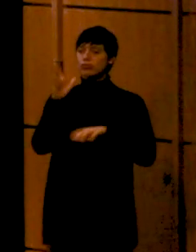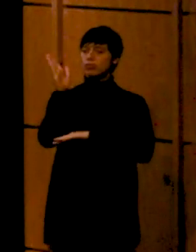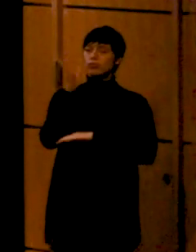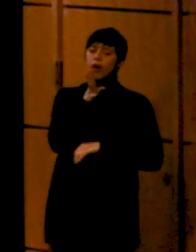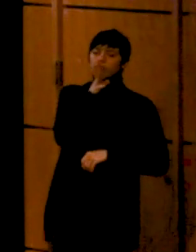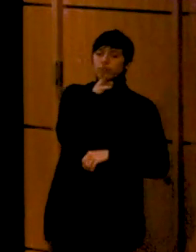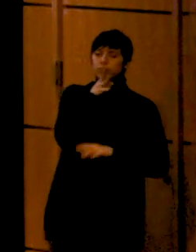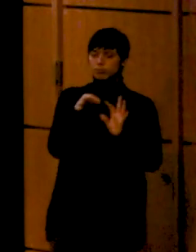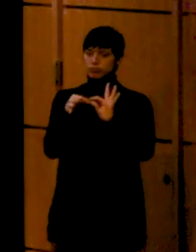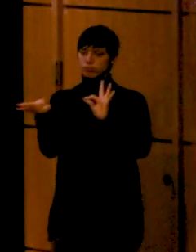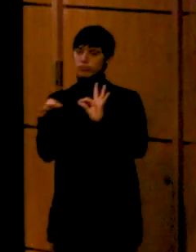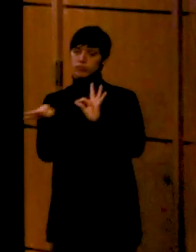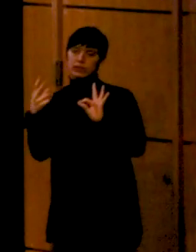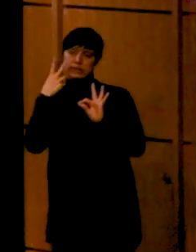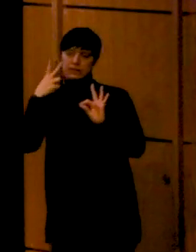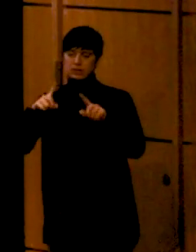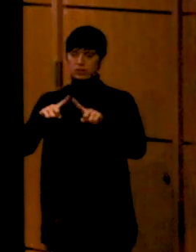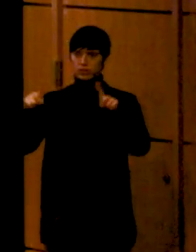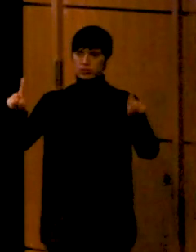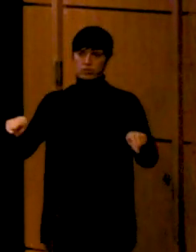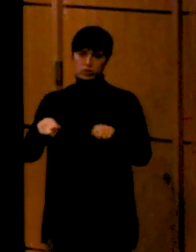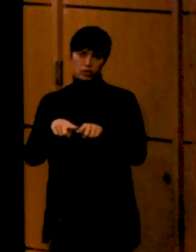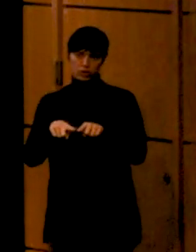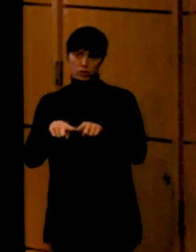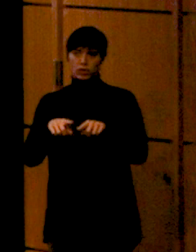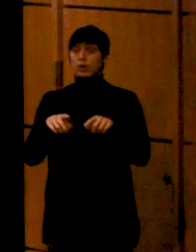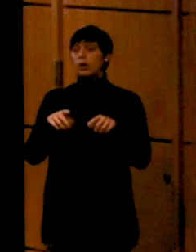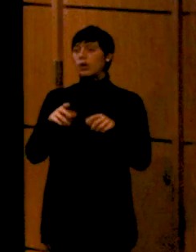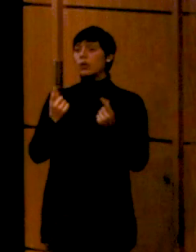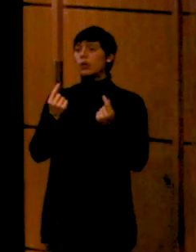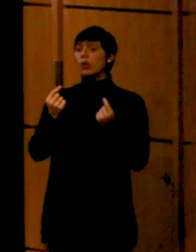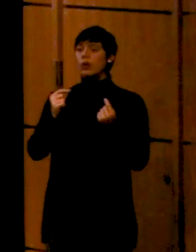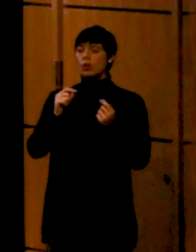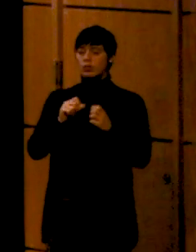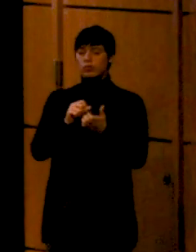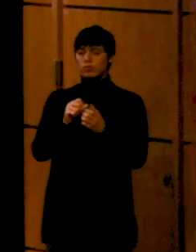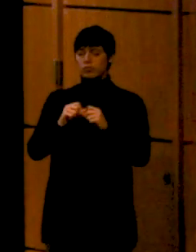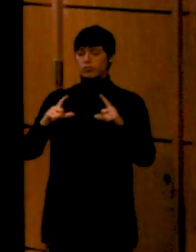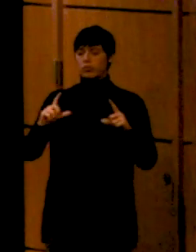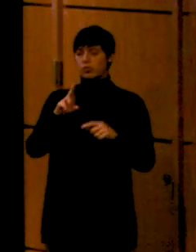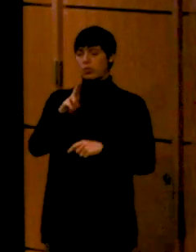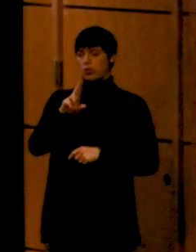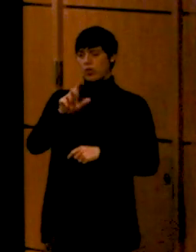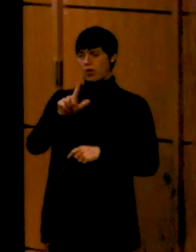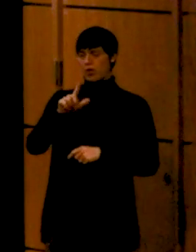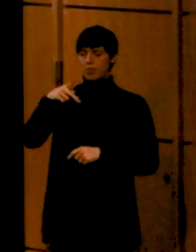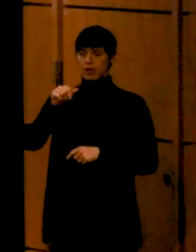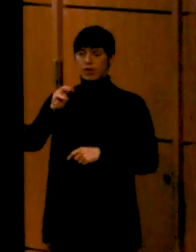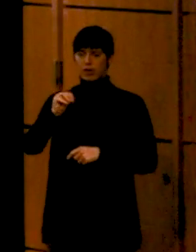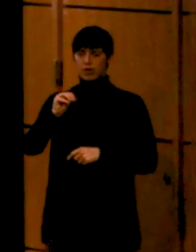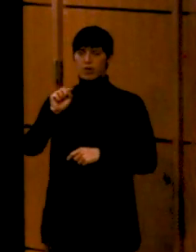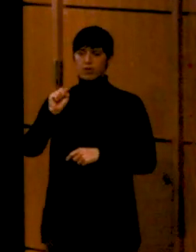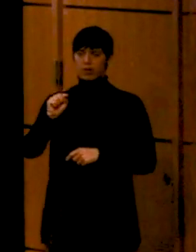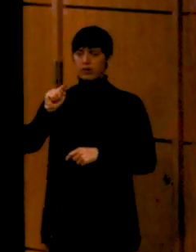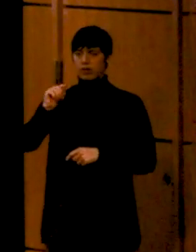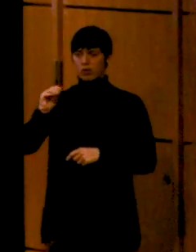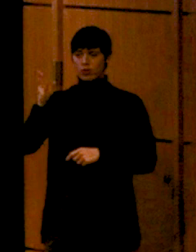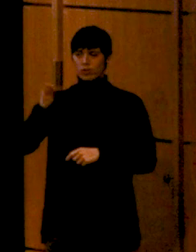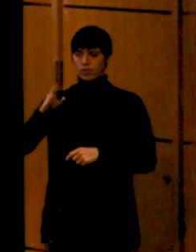These captions can be viewed on stage by opening the URL, pam.to/captions on your mobile web